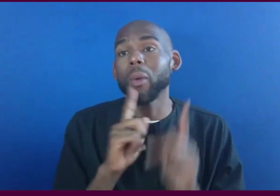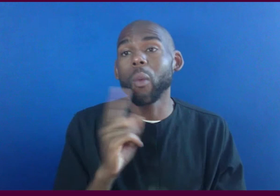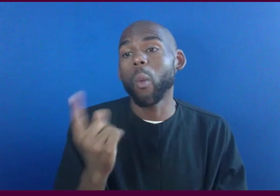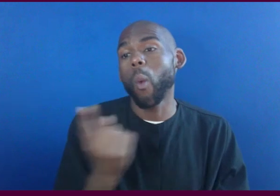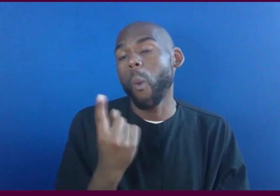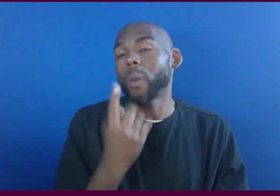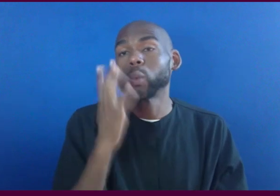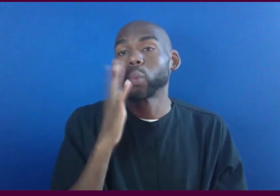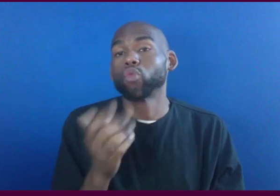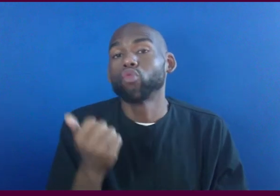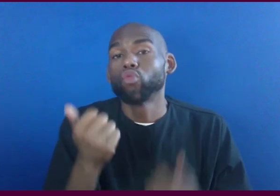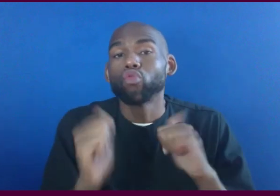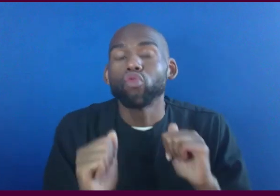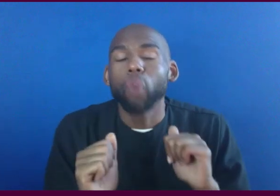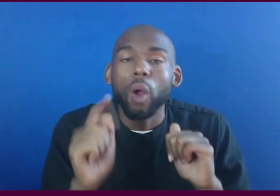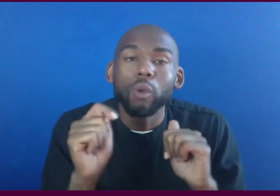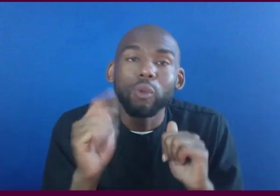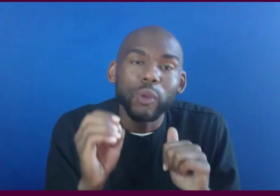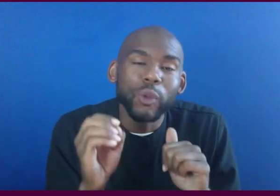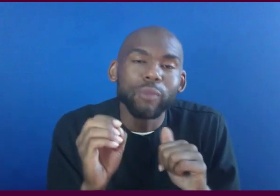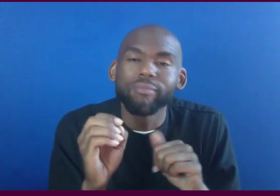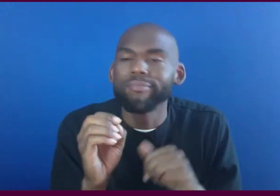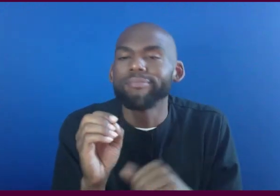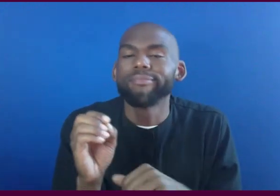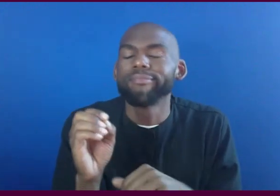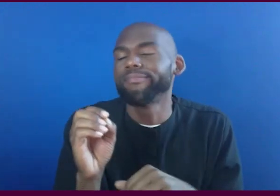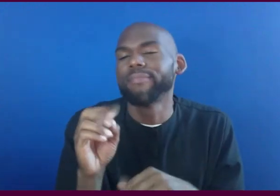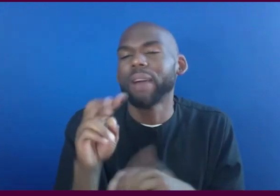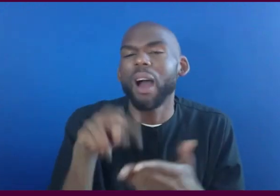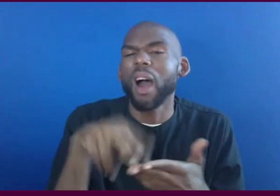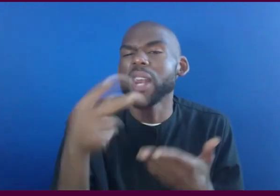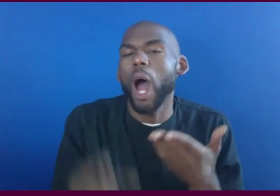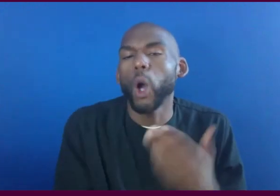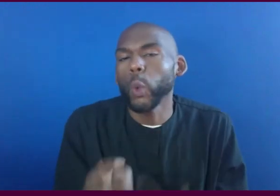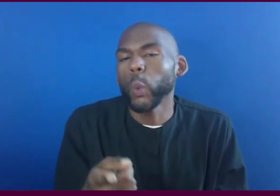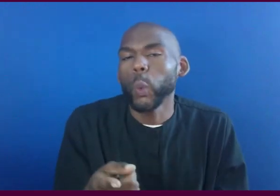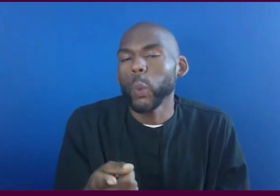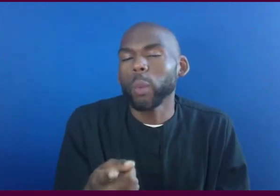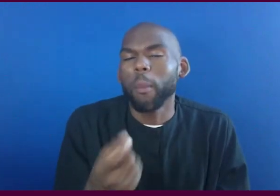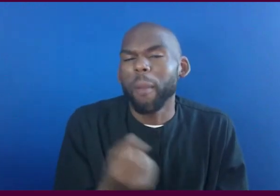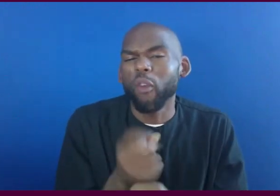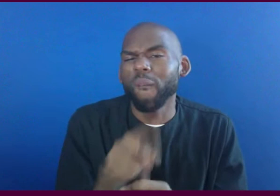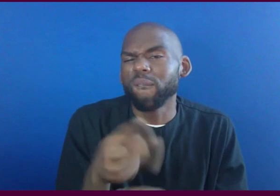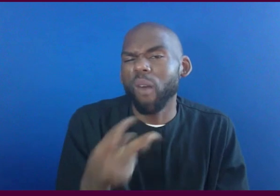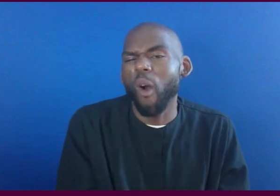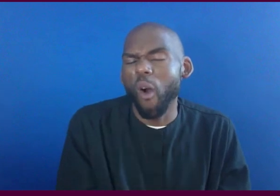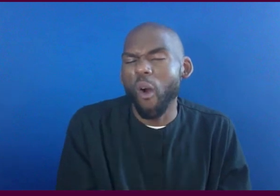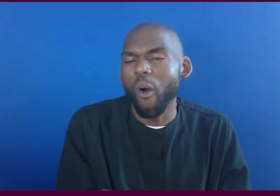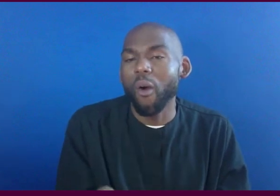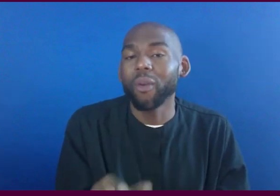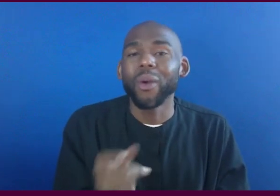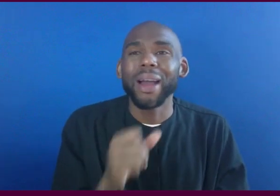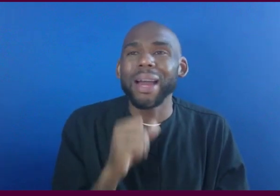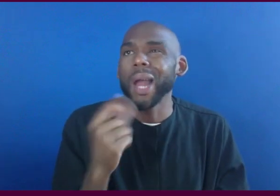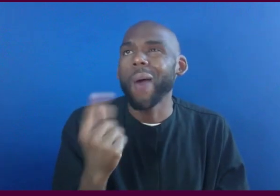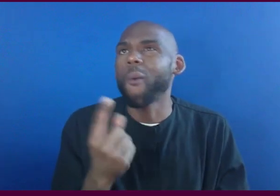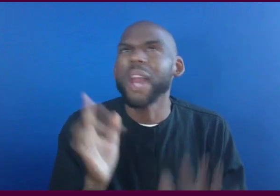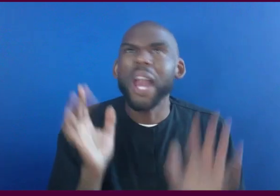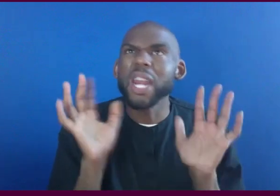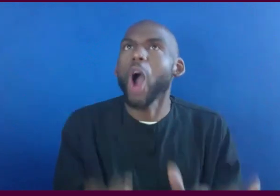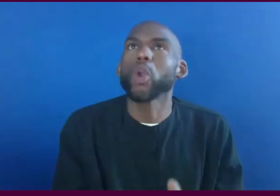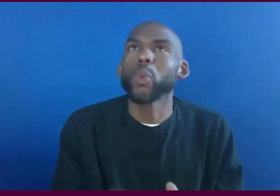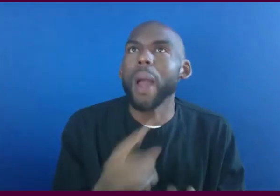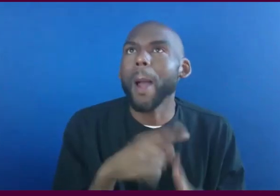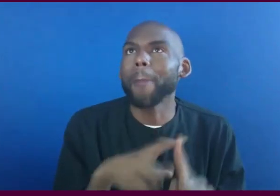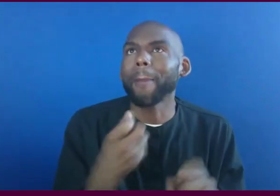people are always going to try and knock you down or not even knock you down, but just